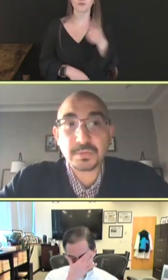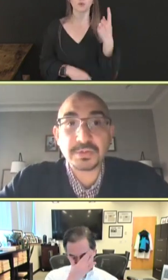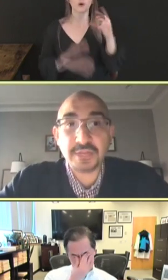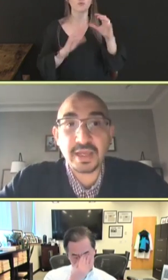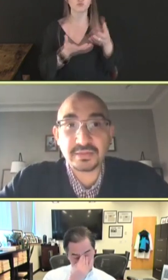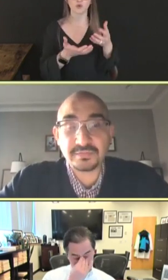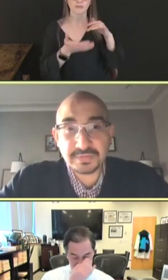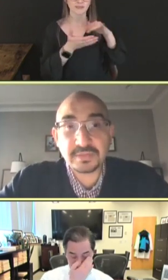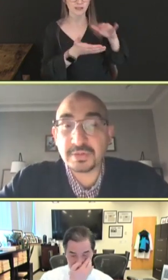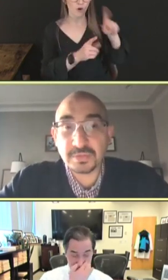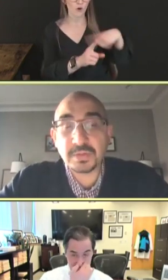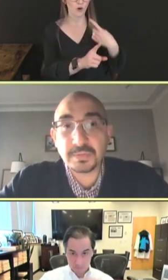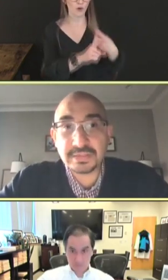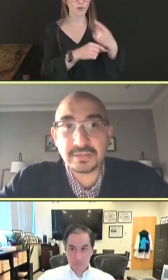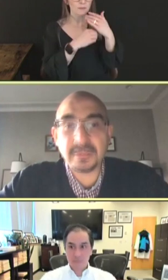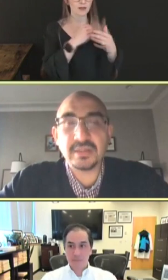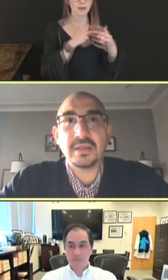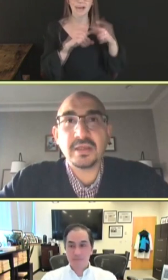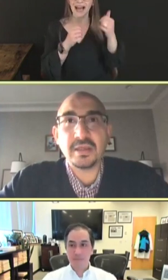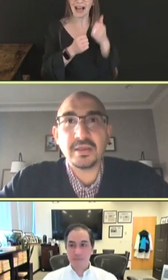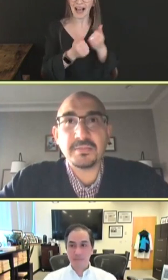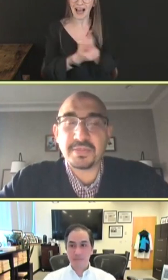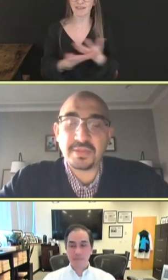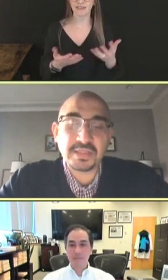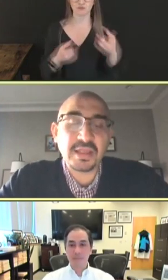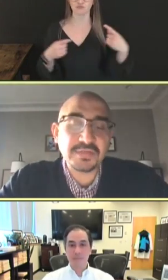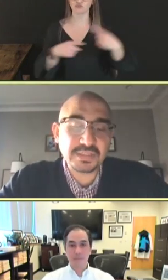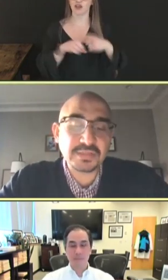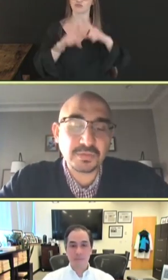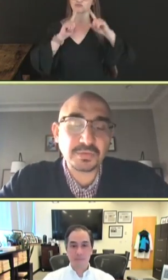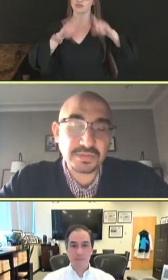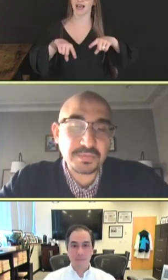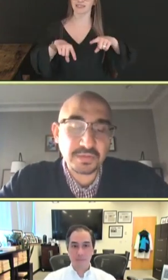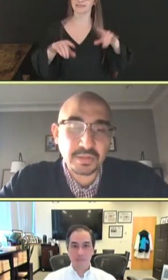cross-reactive, similar to what we see. But we didn't have a chance to look deeper, like